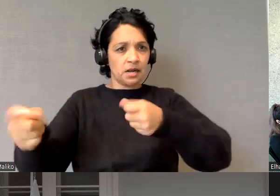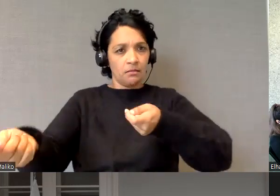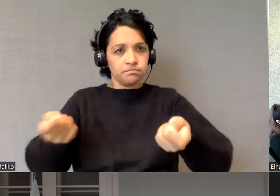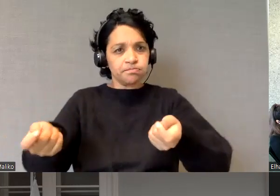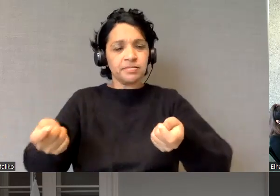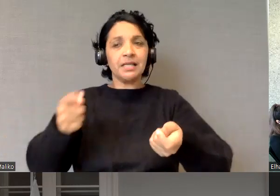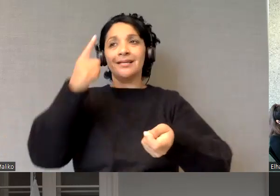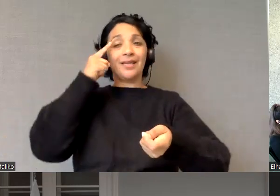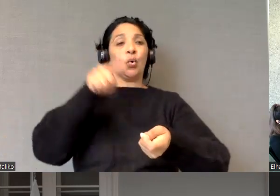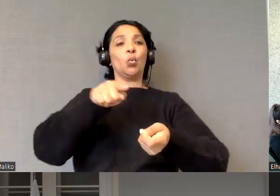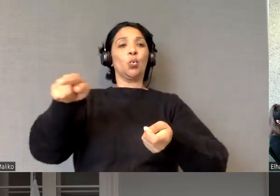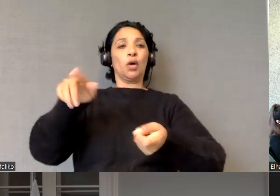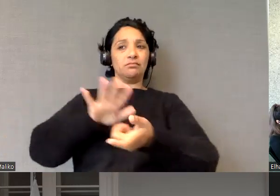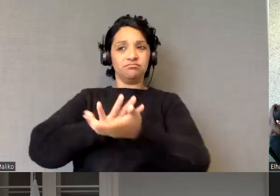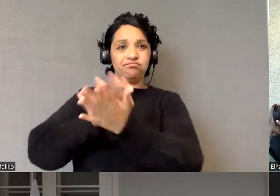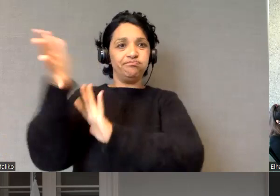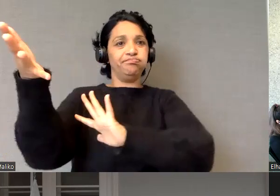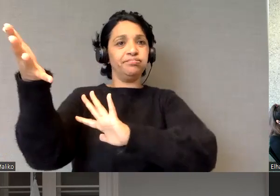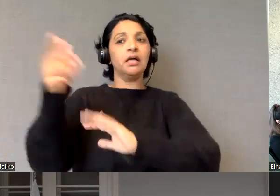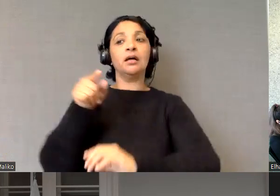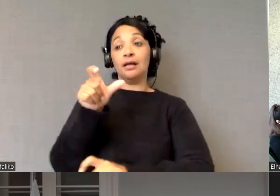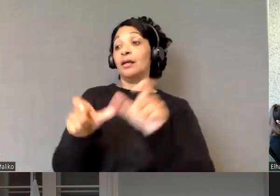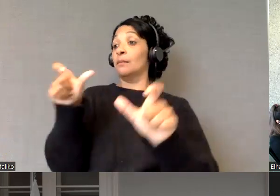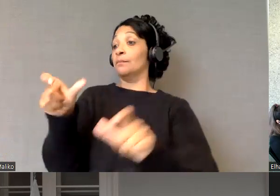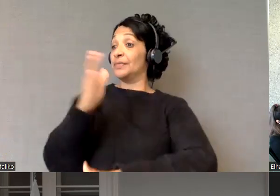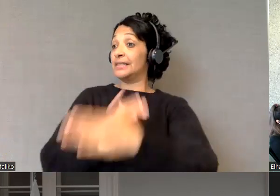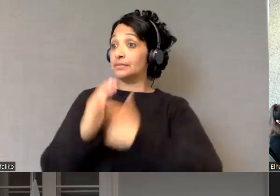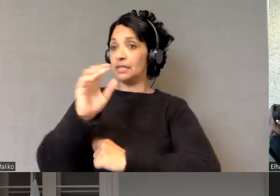more harm to be inflicted on persons with disabilities or why they weren't able to evacuate